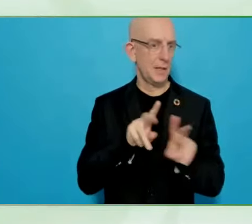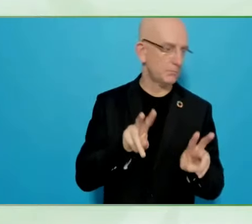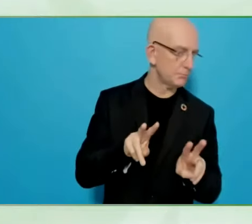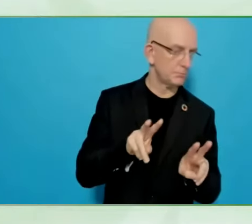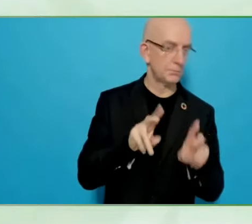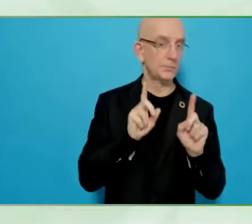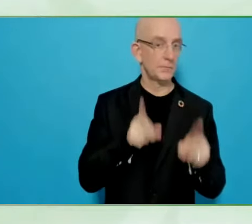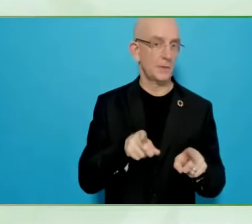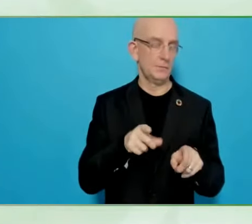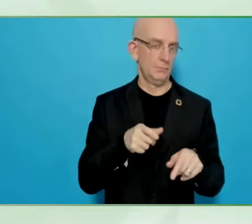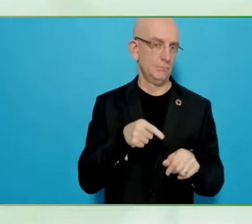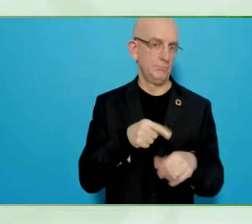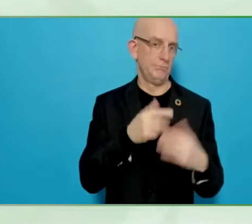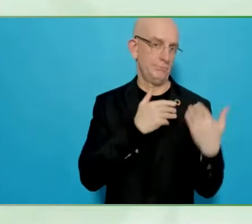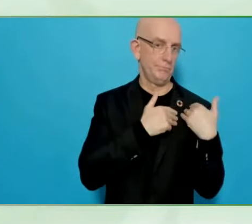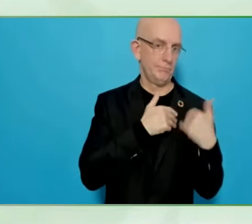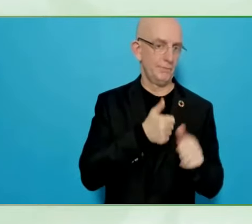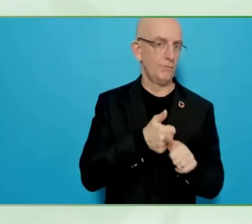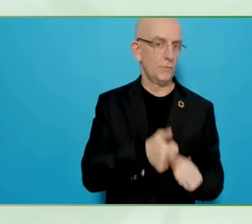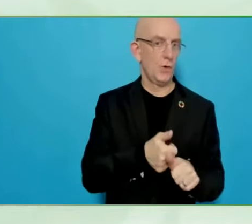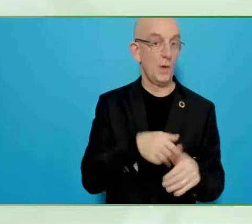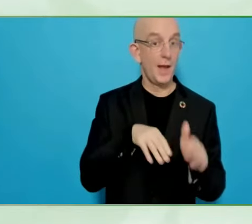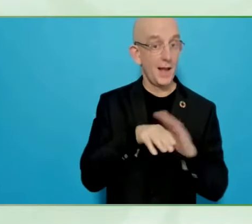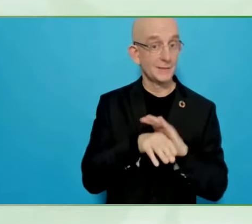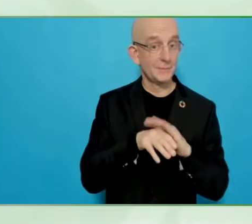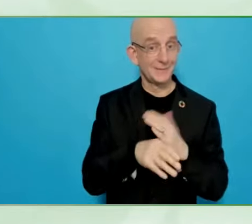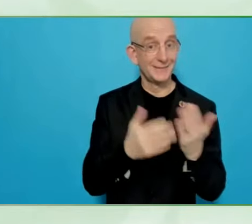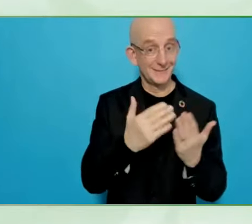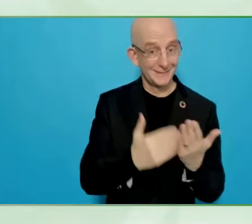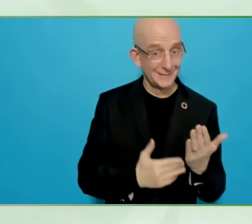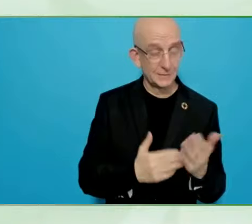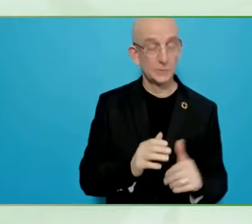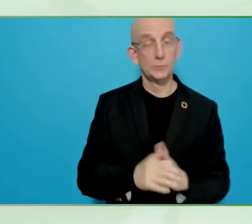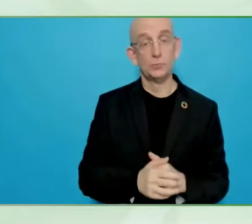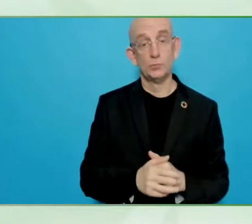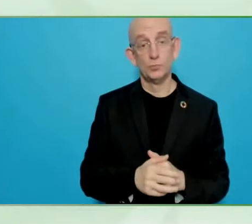OK, I hope that this works. Could you louder?